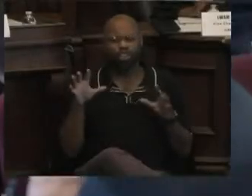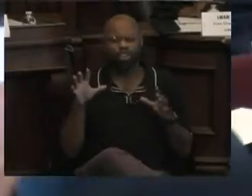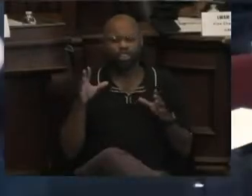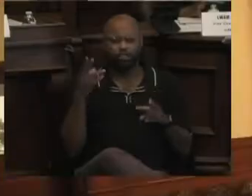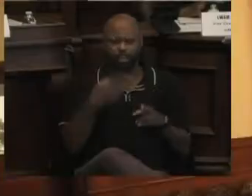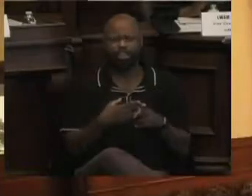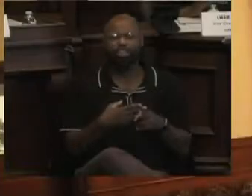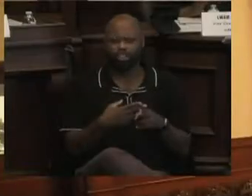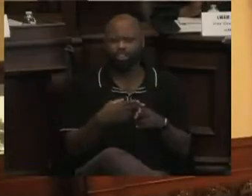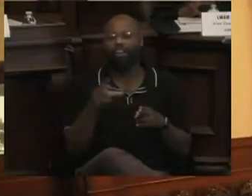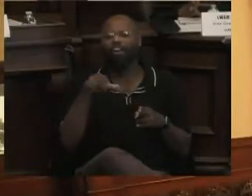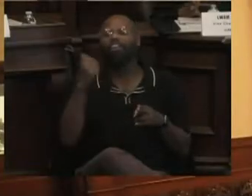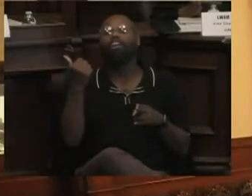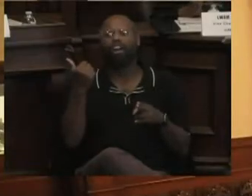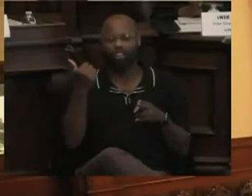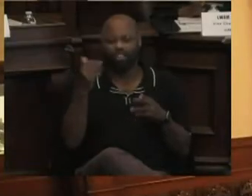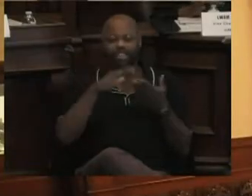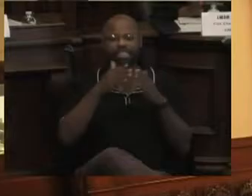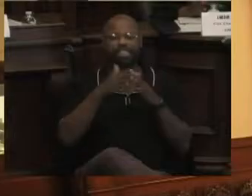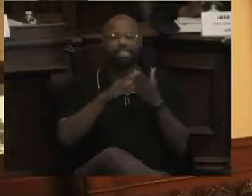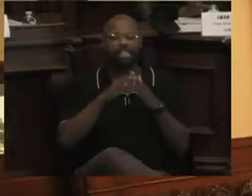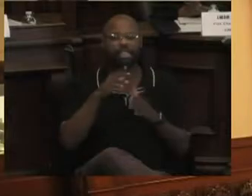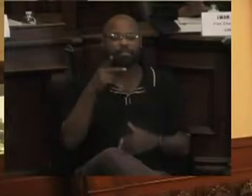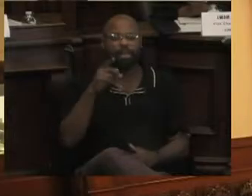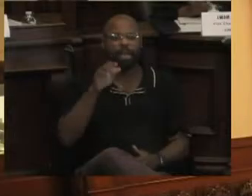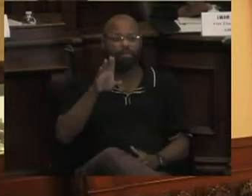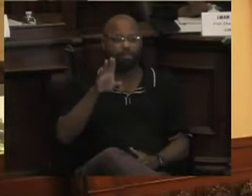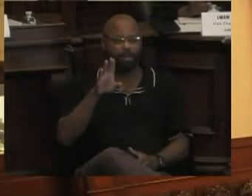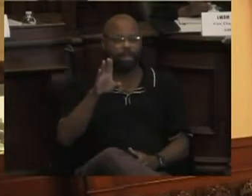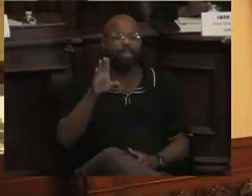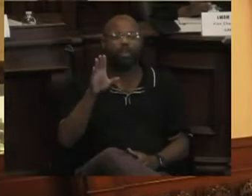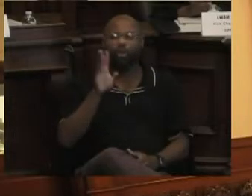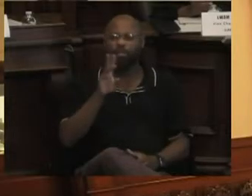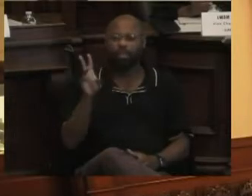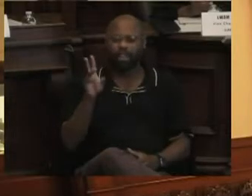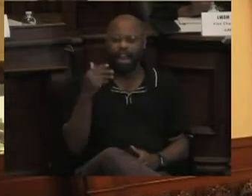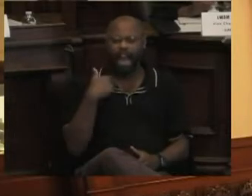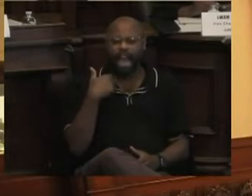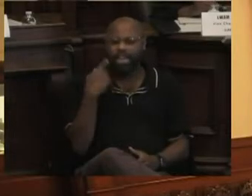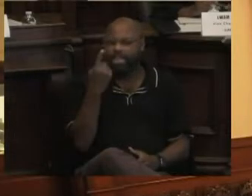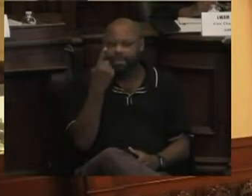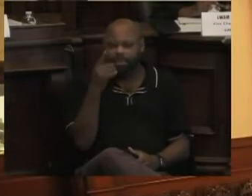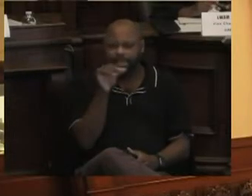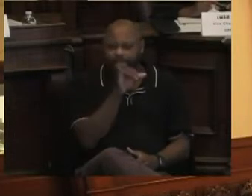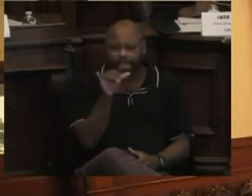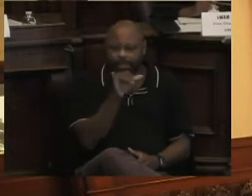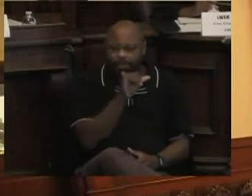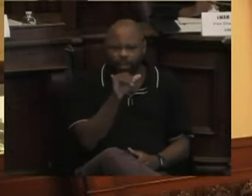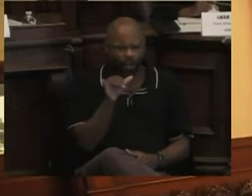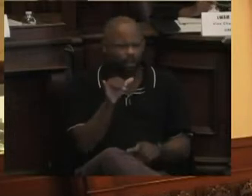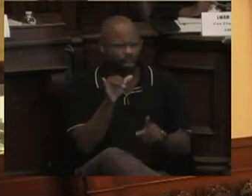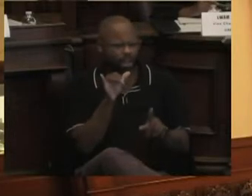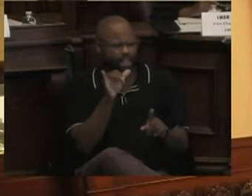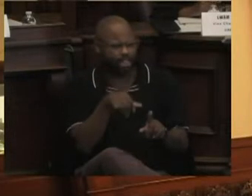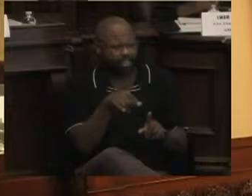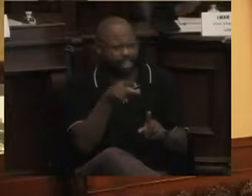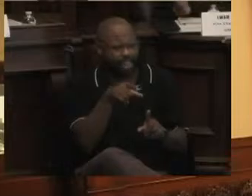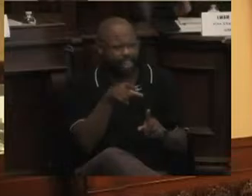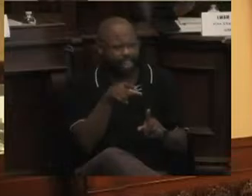part of this project. And I know a while ago Sophia did lift up another Cities Police